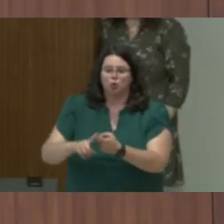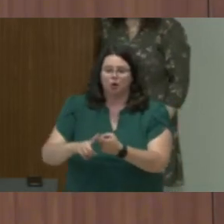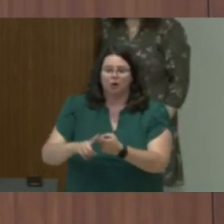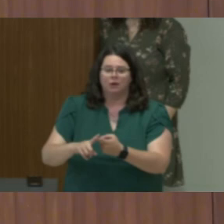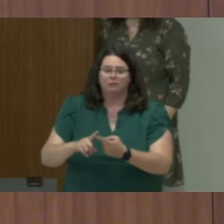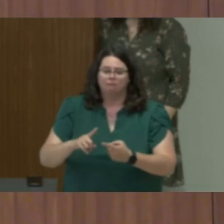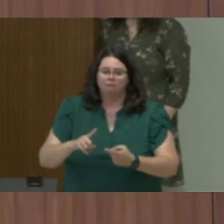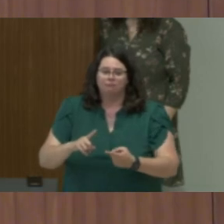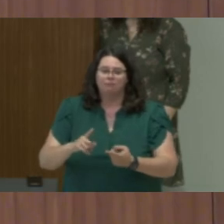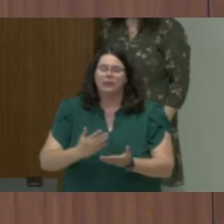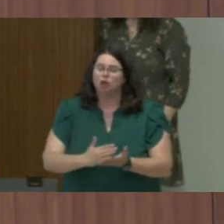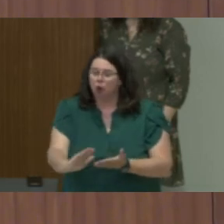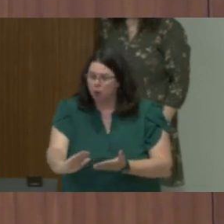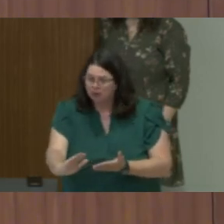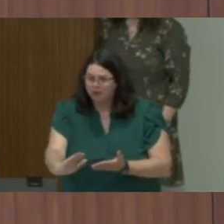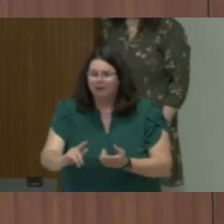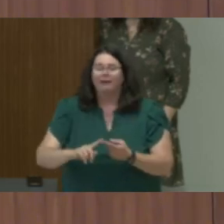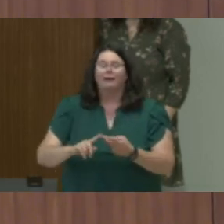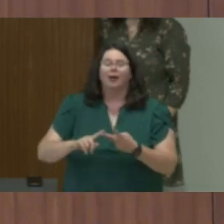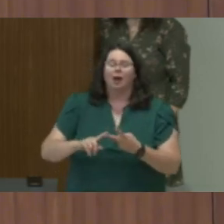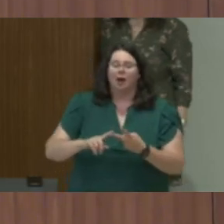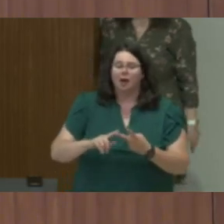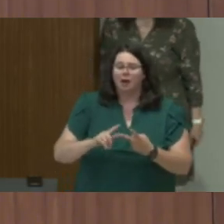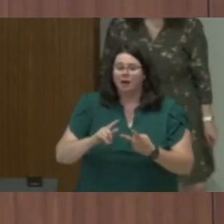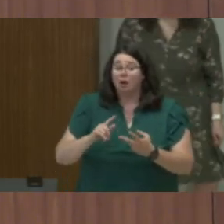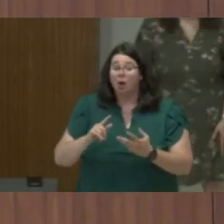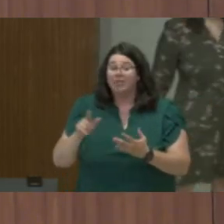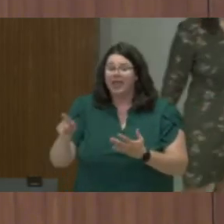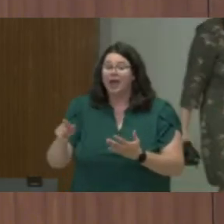are also structures which exploit fragility of people.